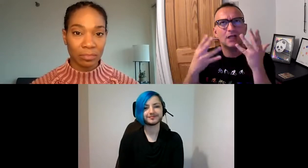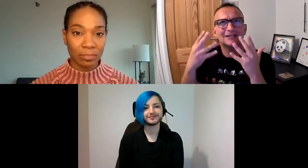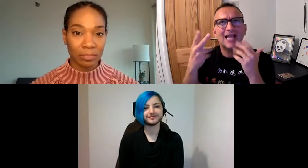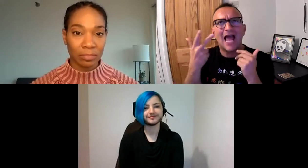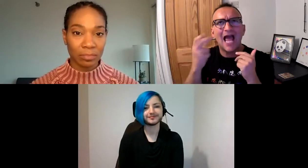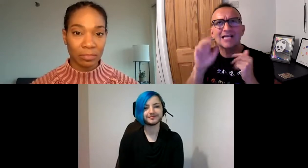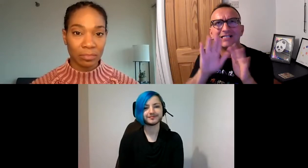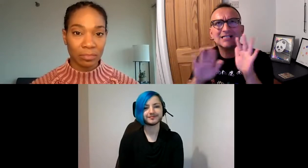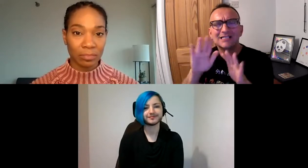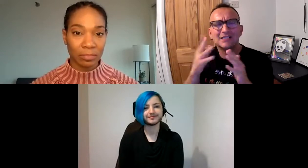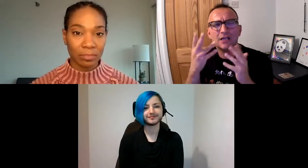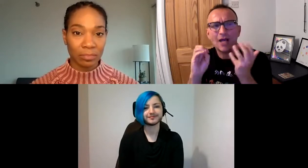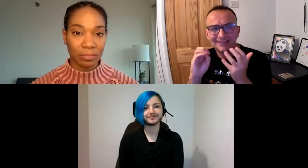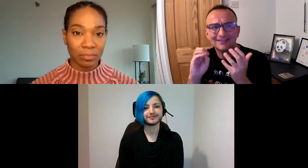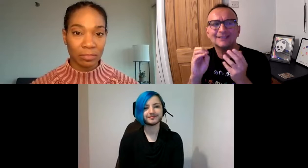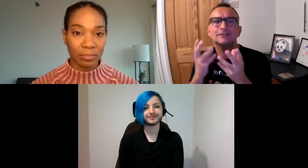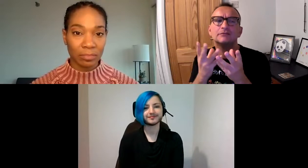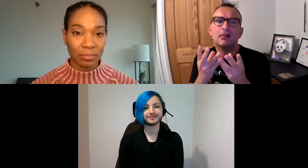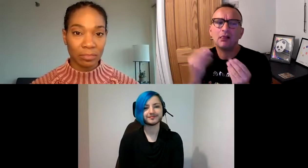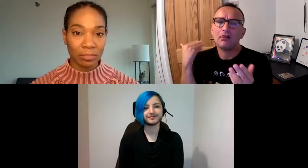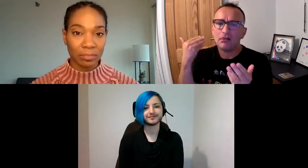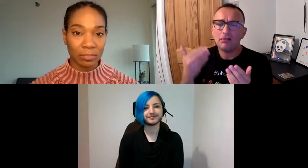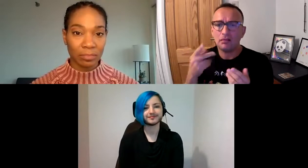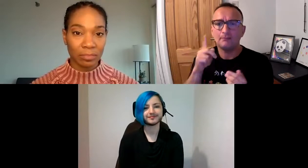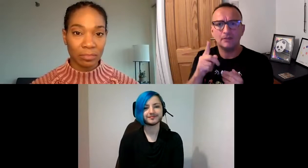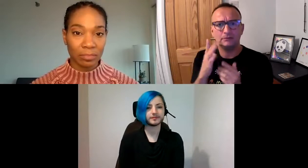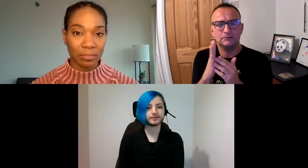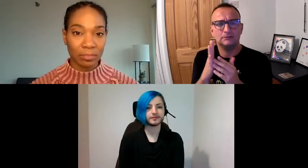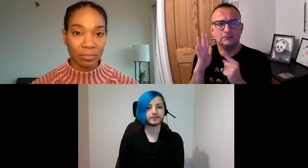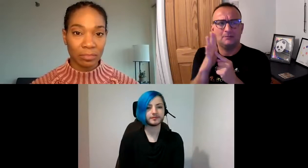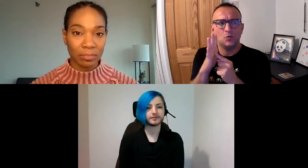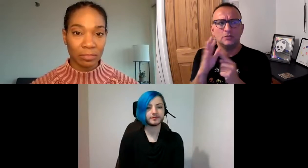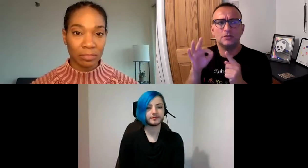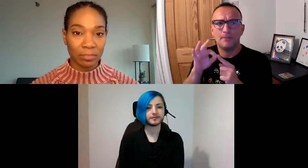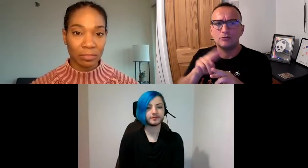90s. Its faded but that is a historical part of the LGBTIQA+